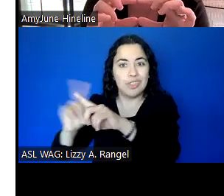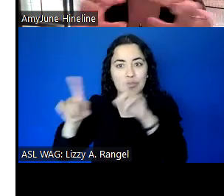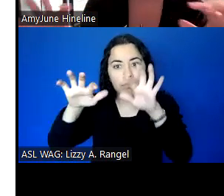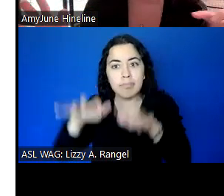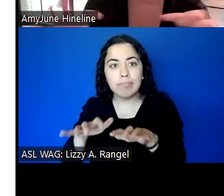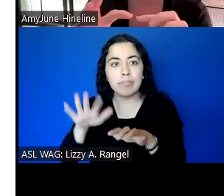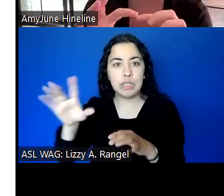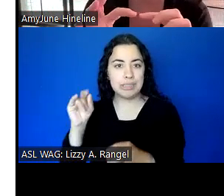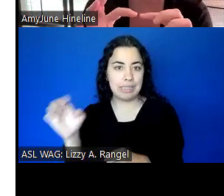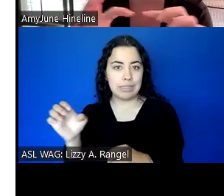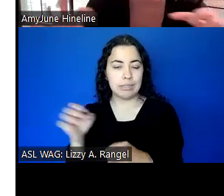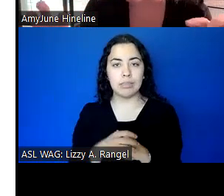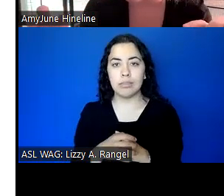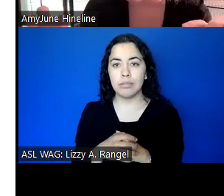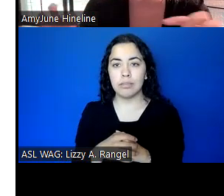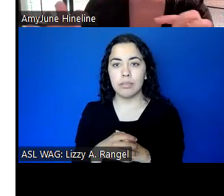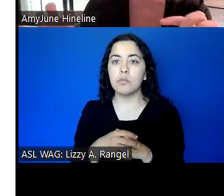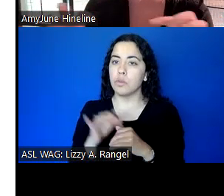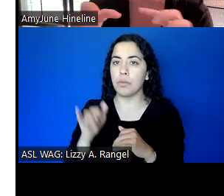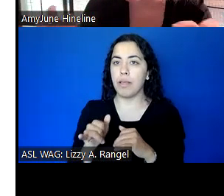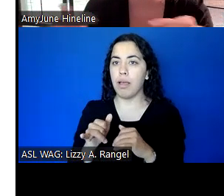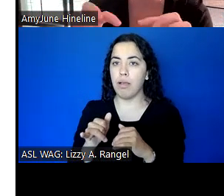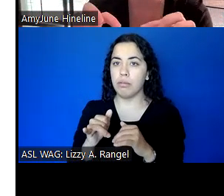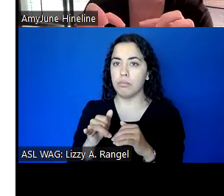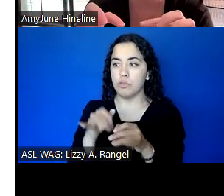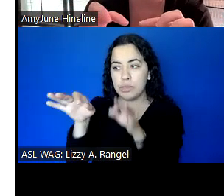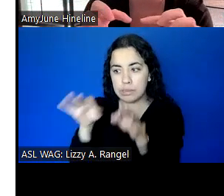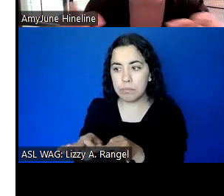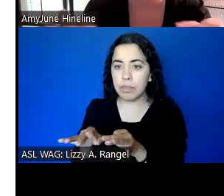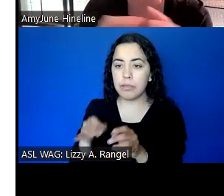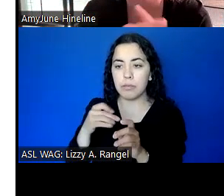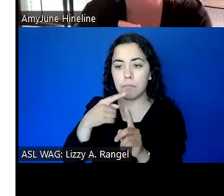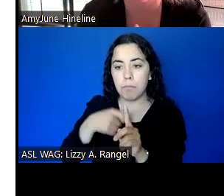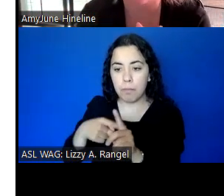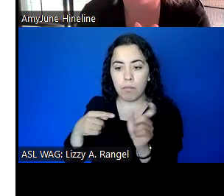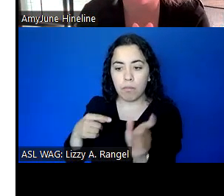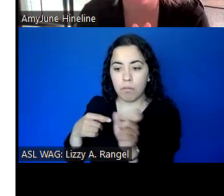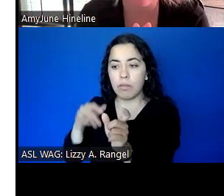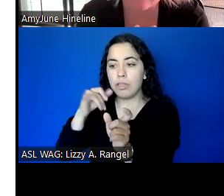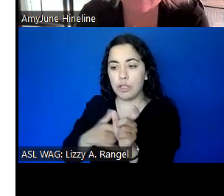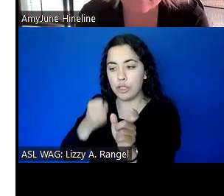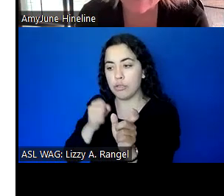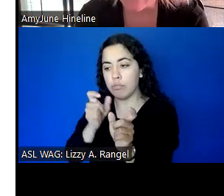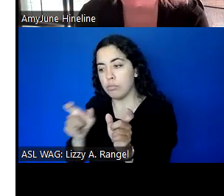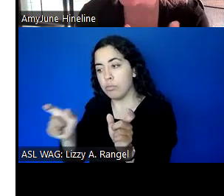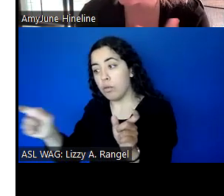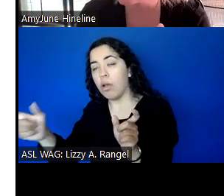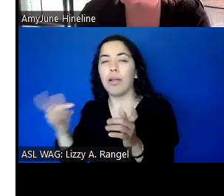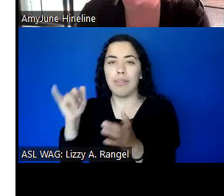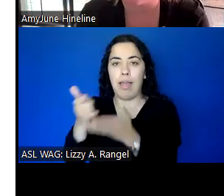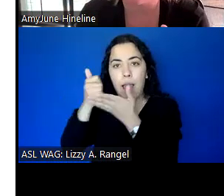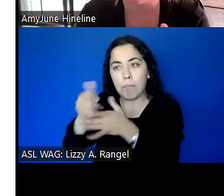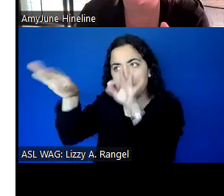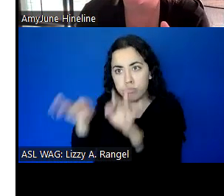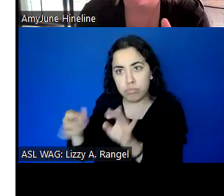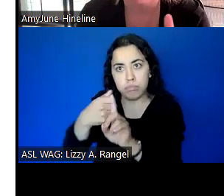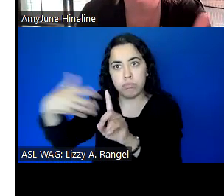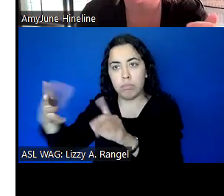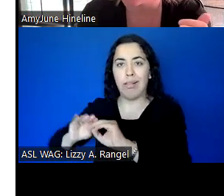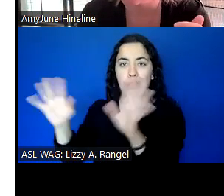Providing clear and unambiguous labels and instructions, including examples of expected data